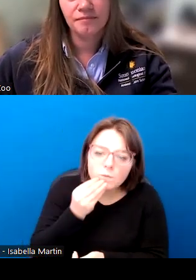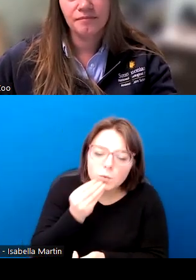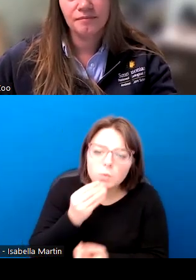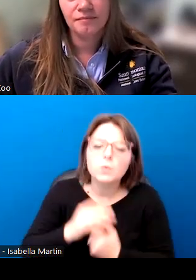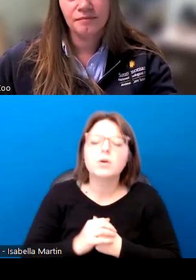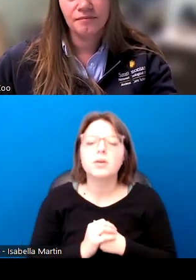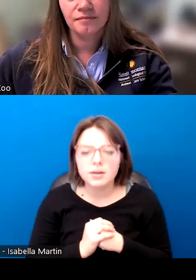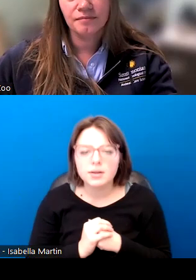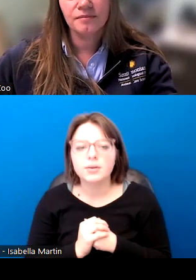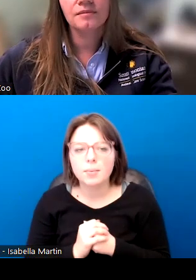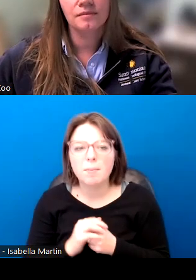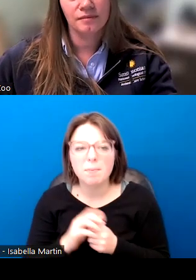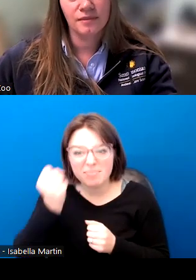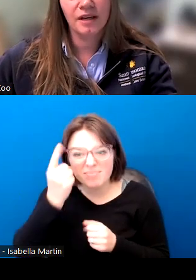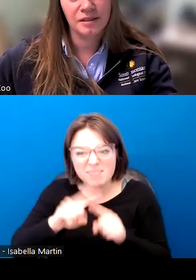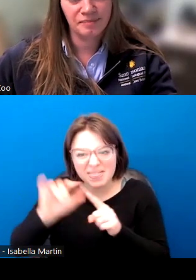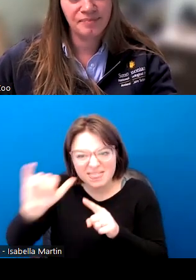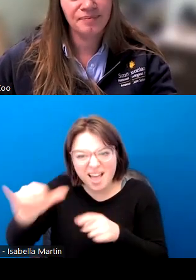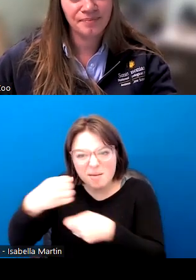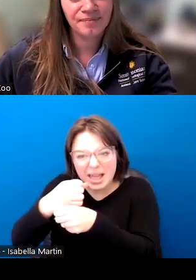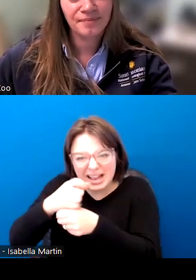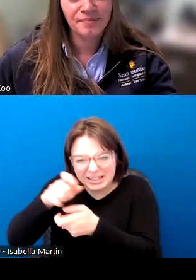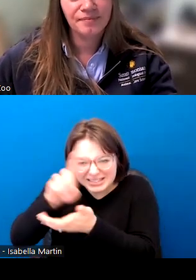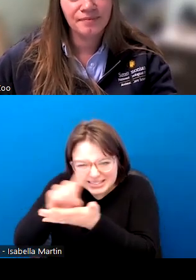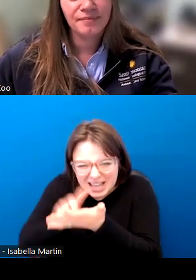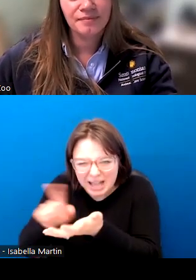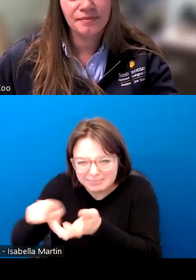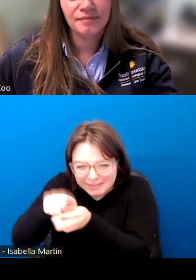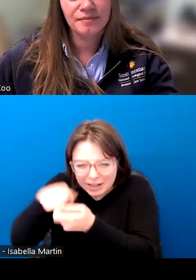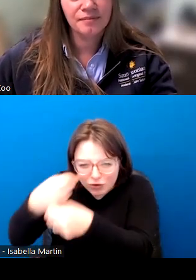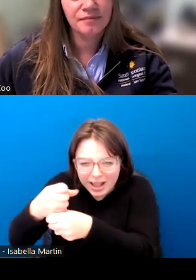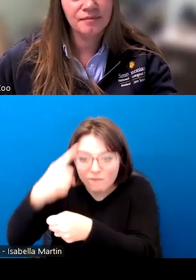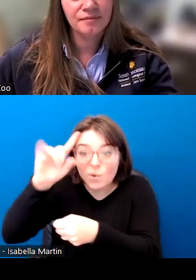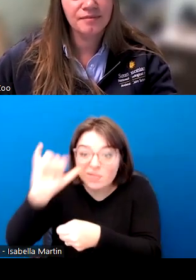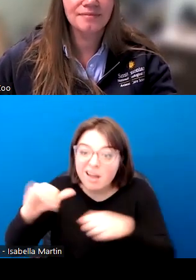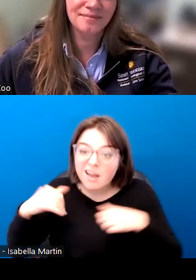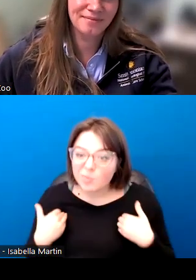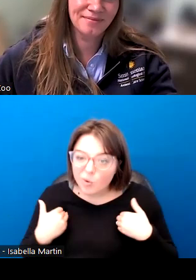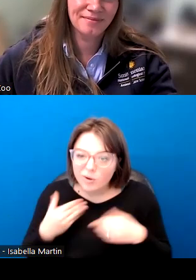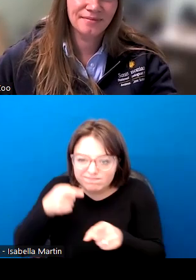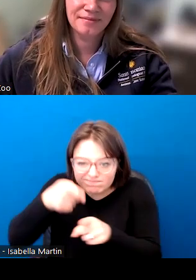specific species. I think that's so fascinating and uh Strauss in the chat said the elephant's diet